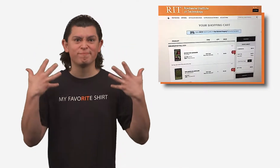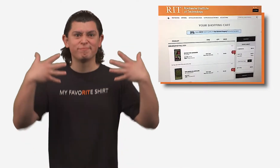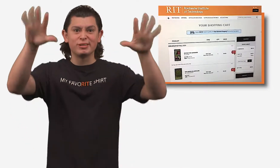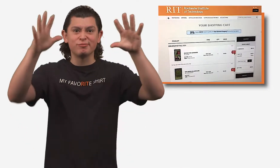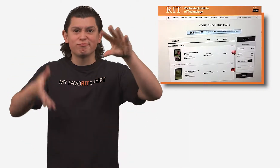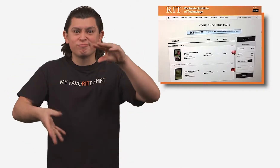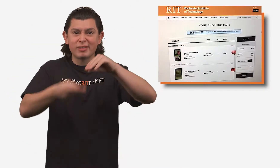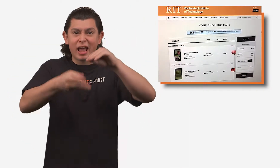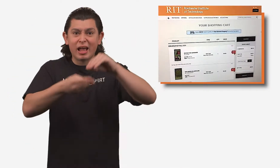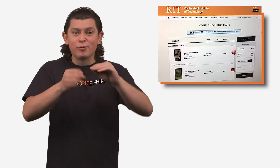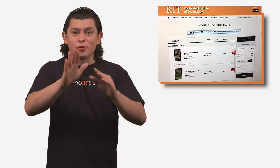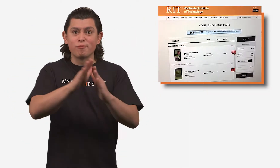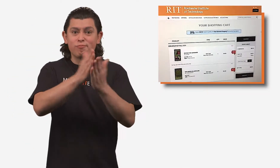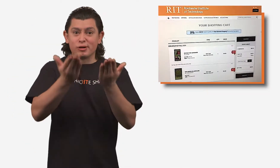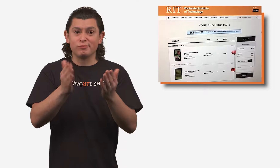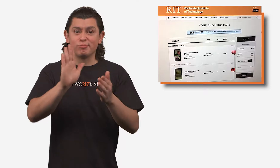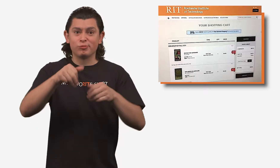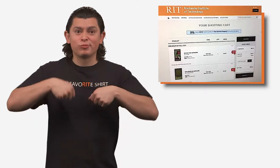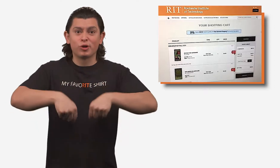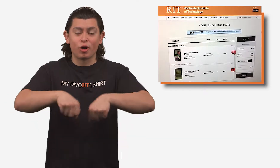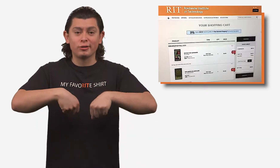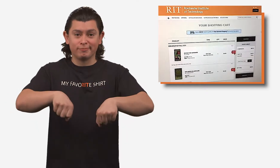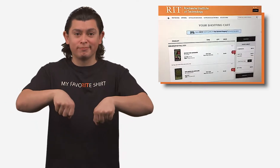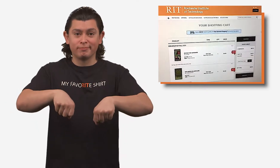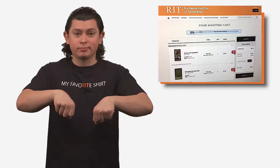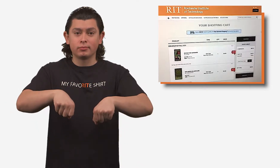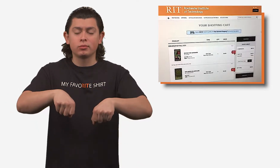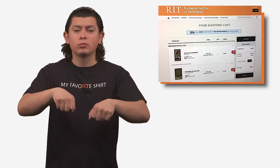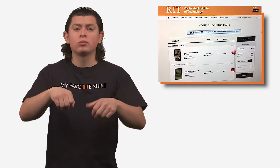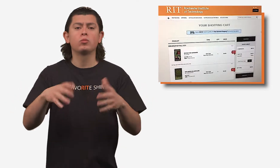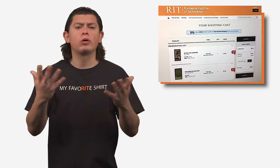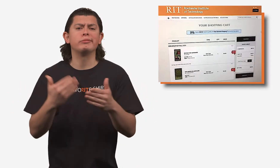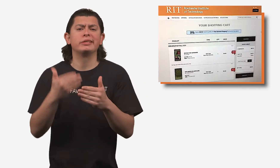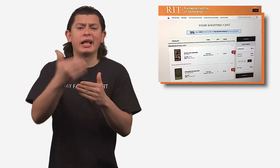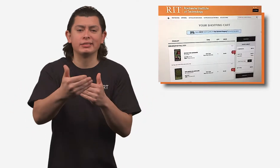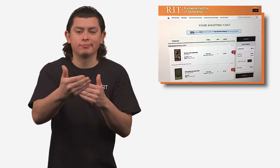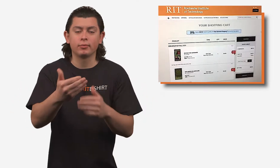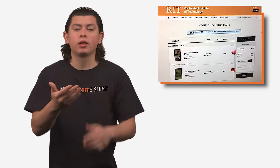OK. NOW YOU'VE FINISHED ADDING ALL OF YOUR BOOKS TO YOUR CART.